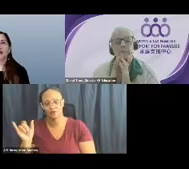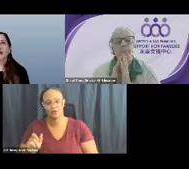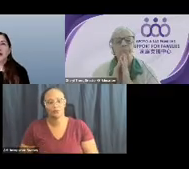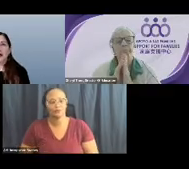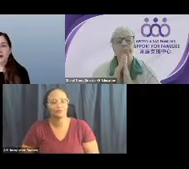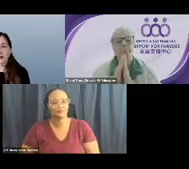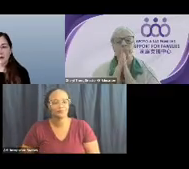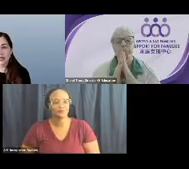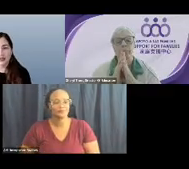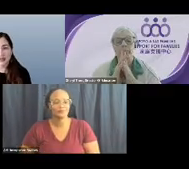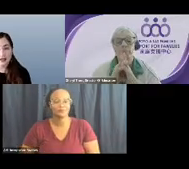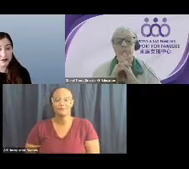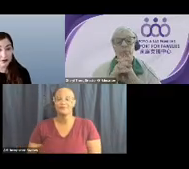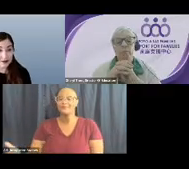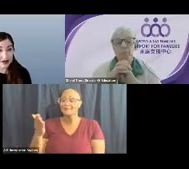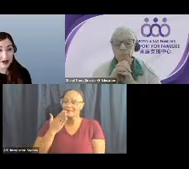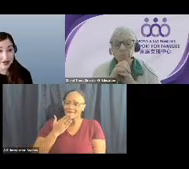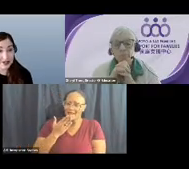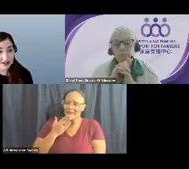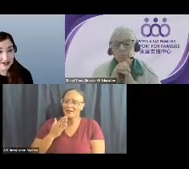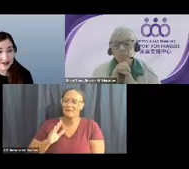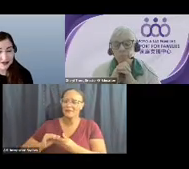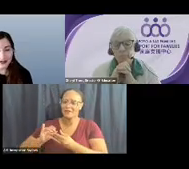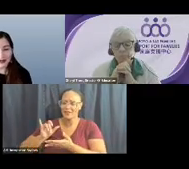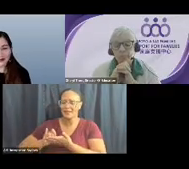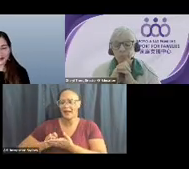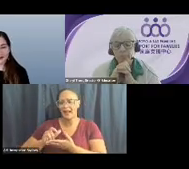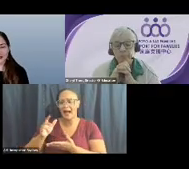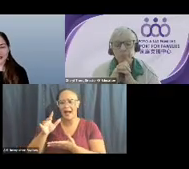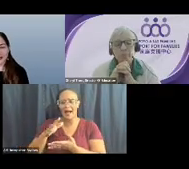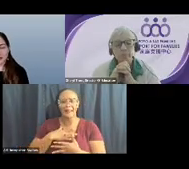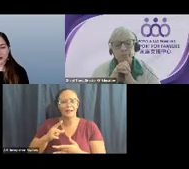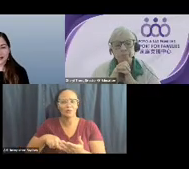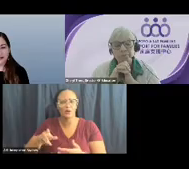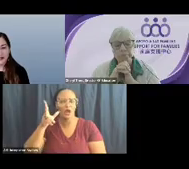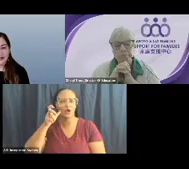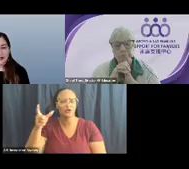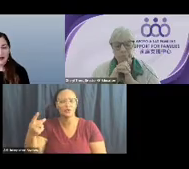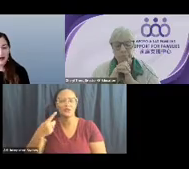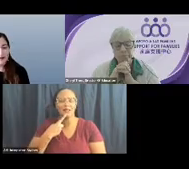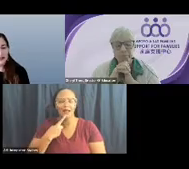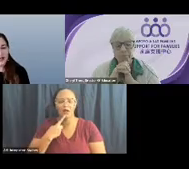you're sharing who are we reaching and who are we not reaching. So those really key points. Um,